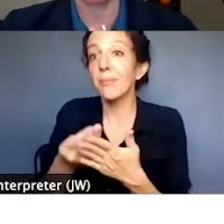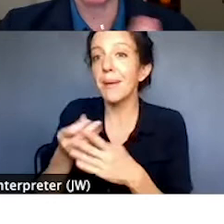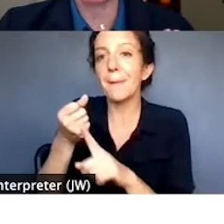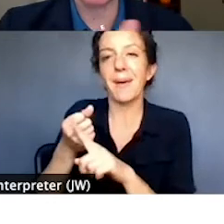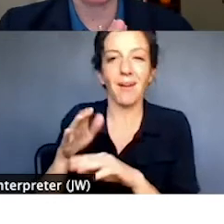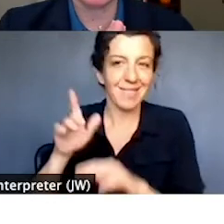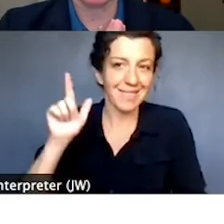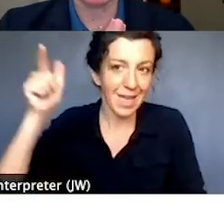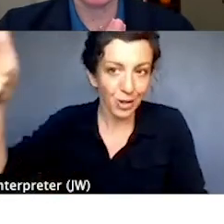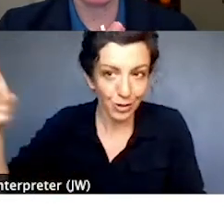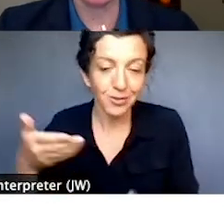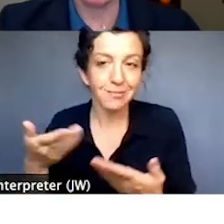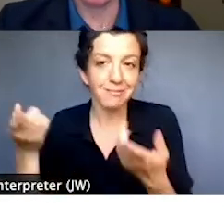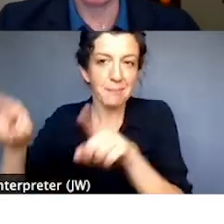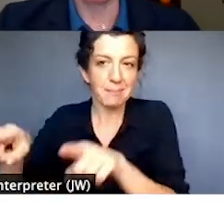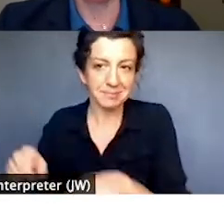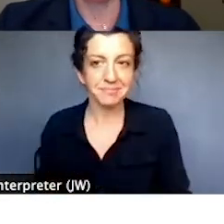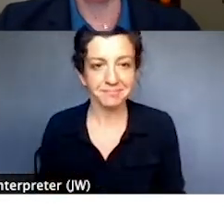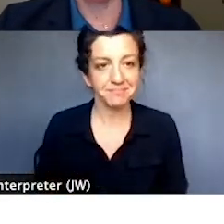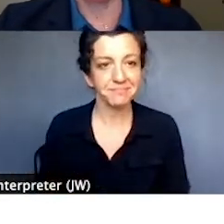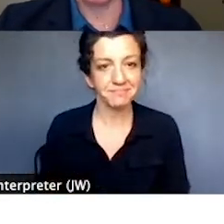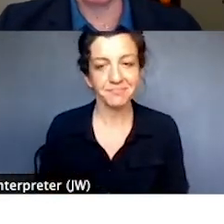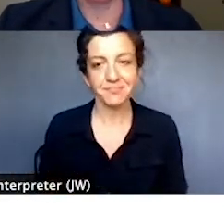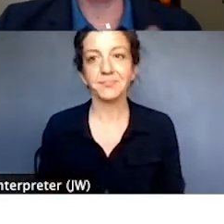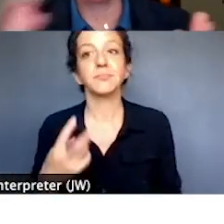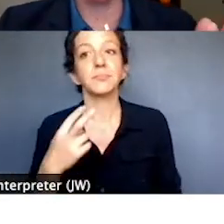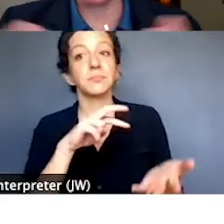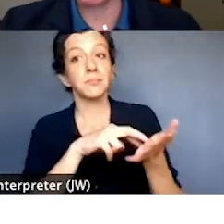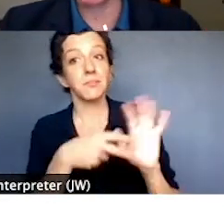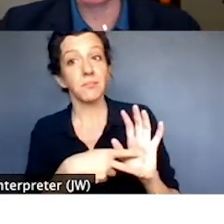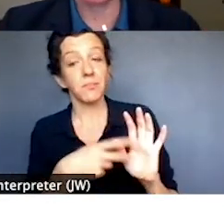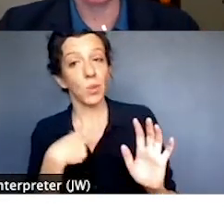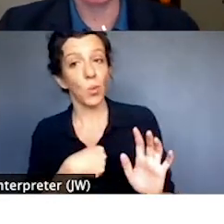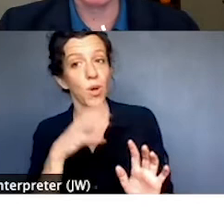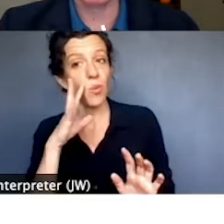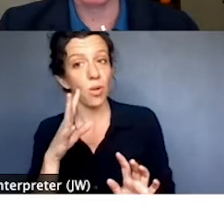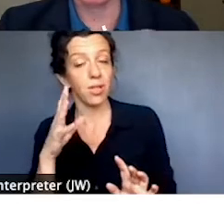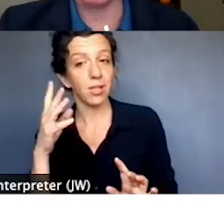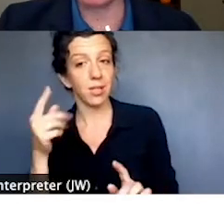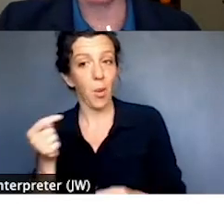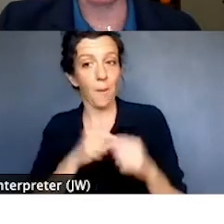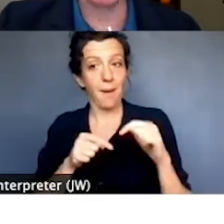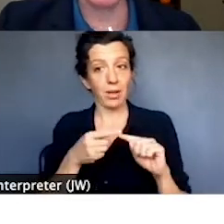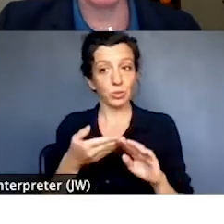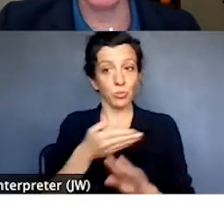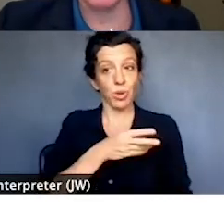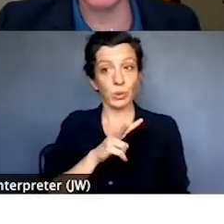with the Democrats in favor of it. They do need a supermajority to do this and they reached that threshold.